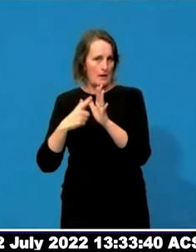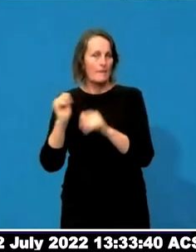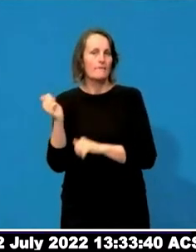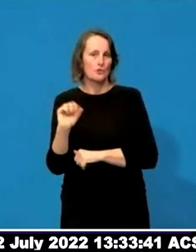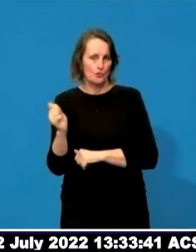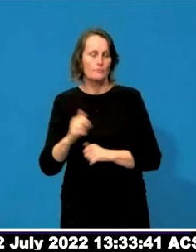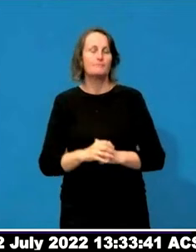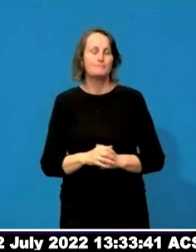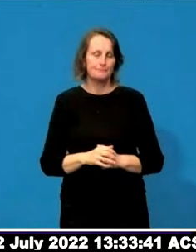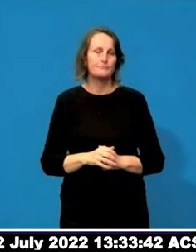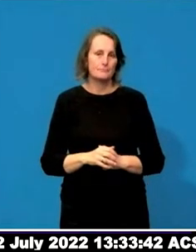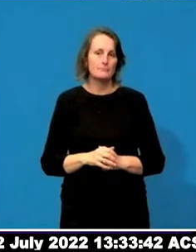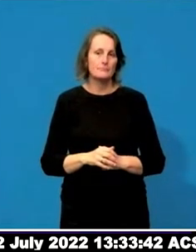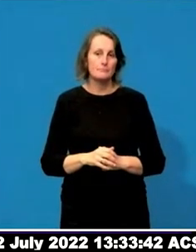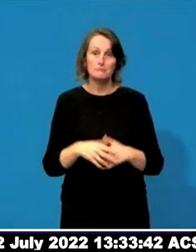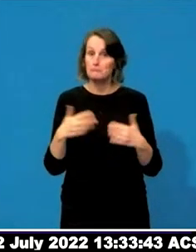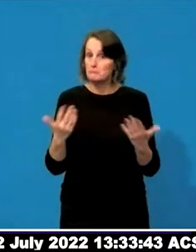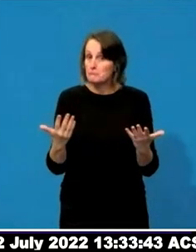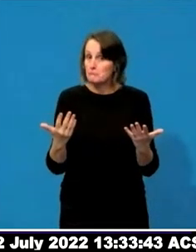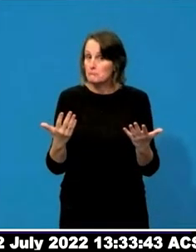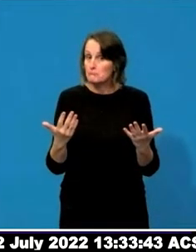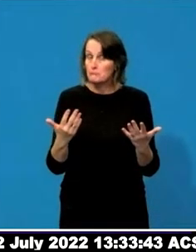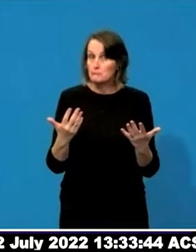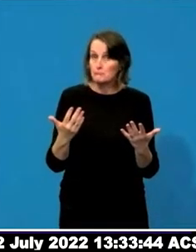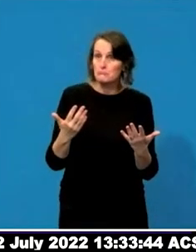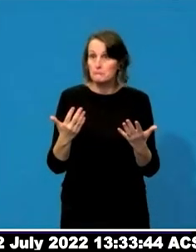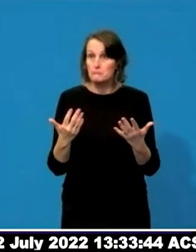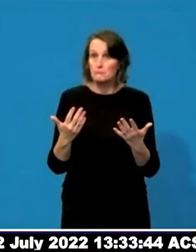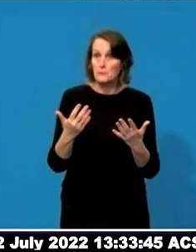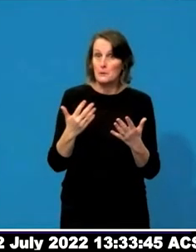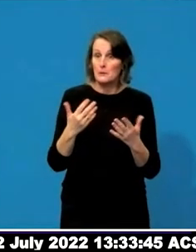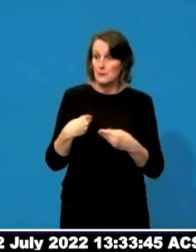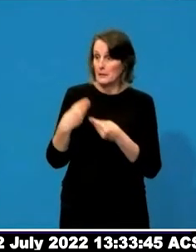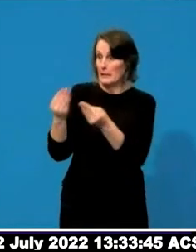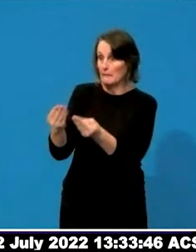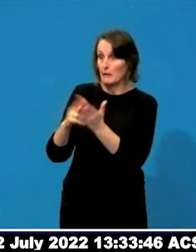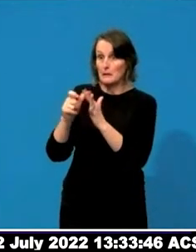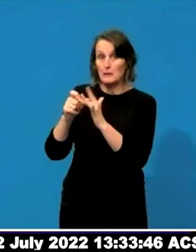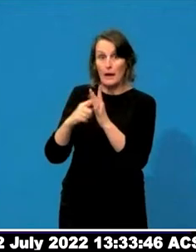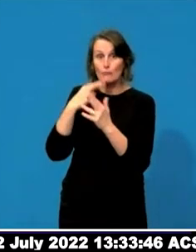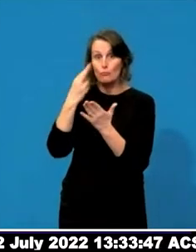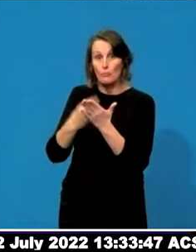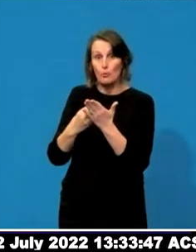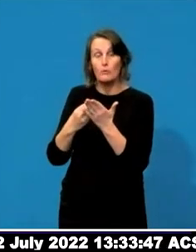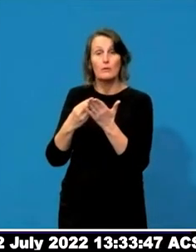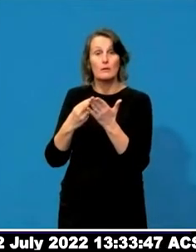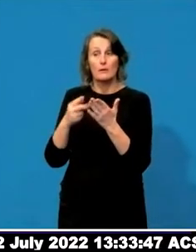MS McMAHON: And has there ever been any meaningful discussion with NPYWC